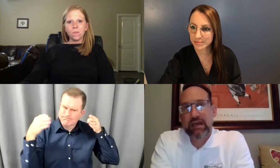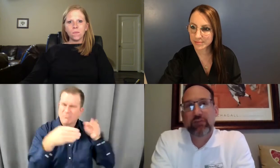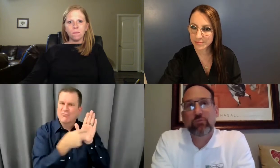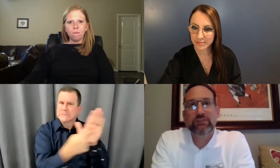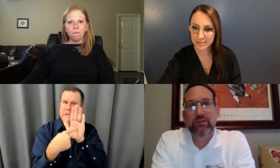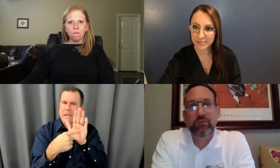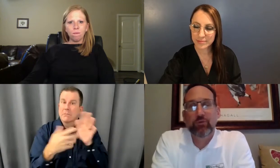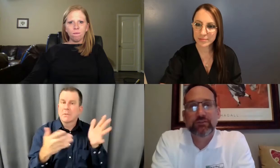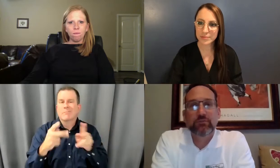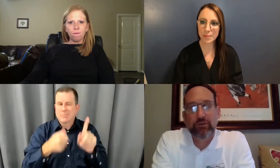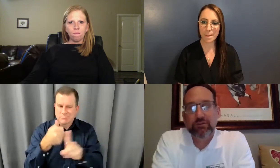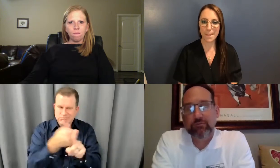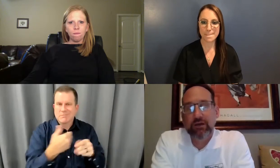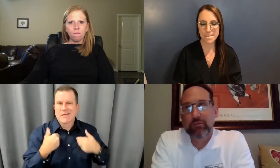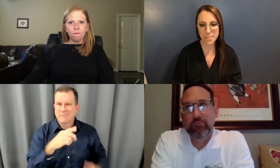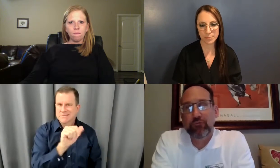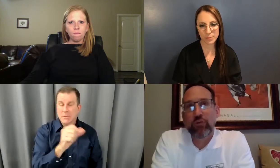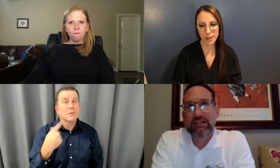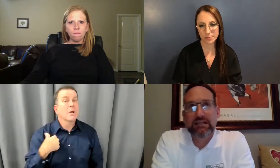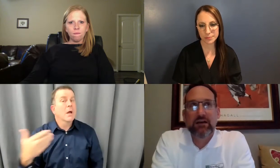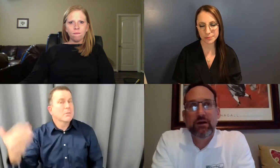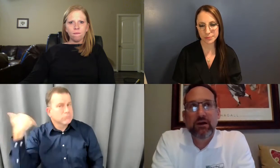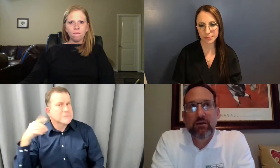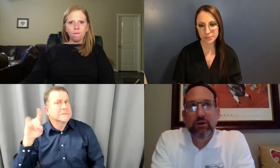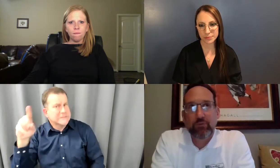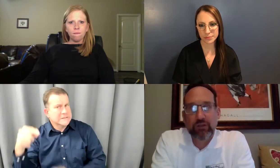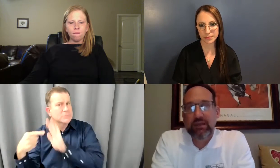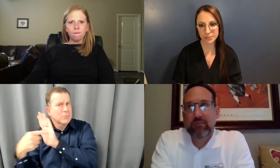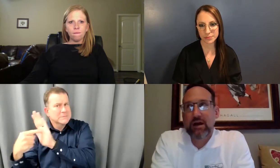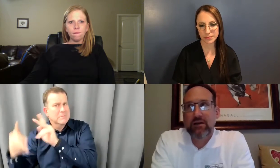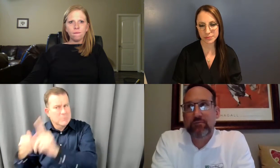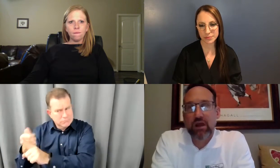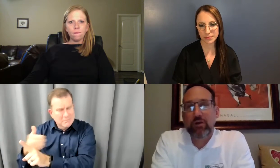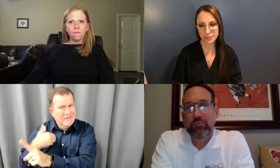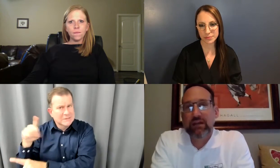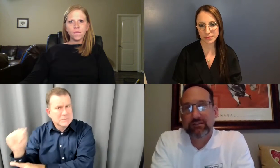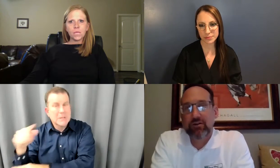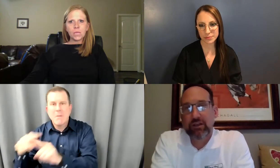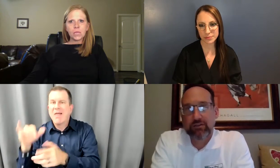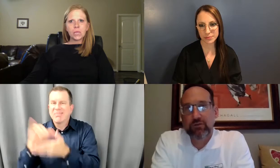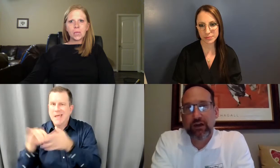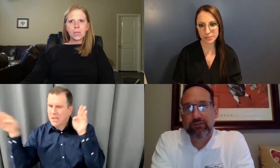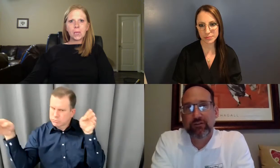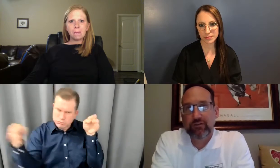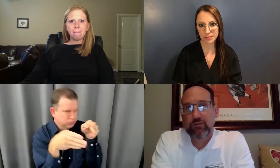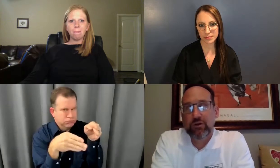I had represented people with disabilities before that time, but it really became my primary practice area in 2002.